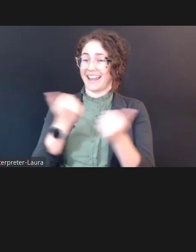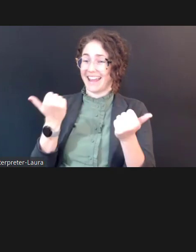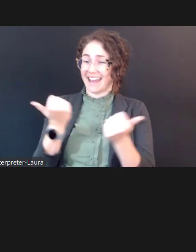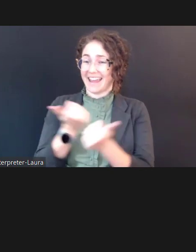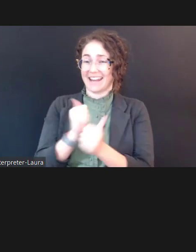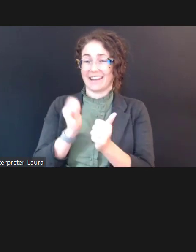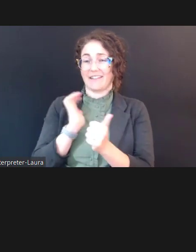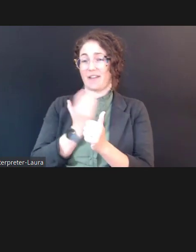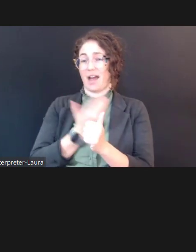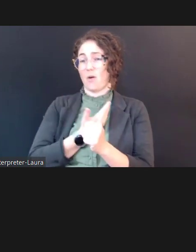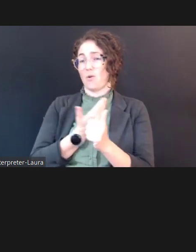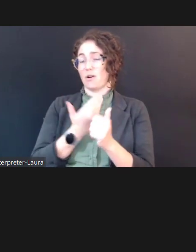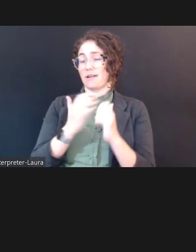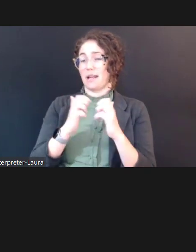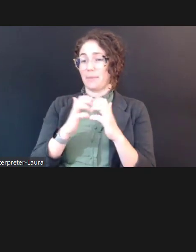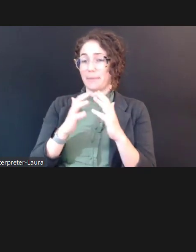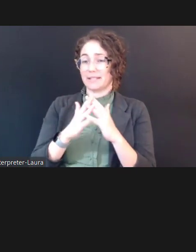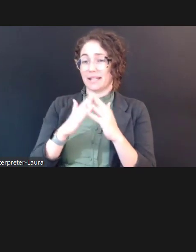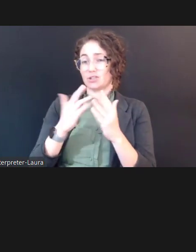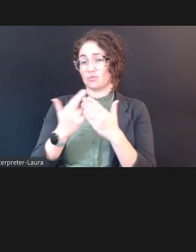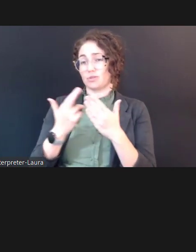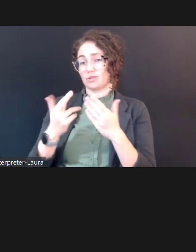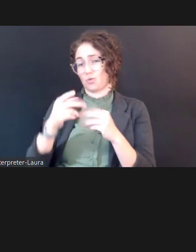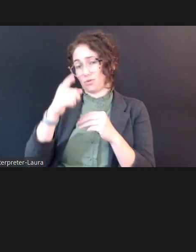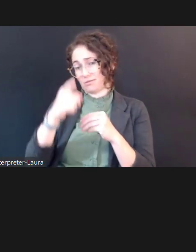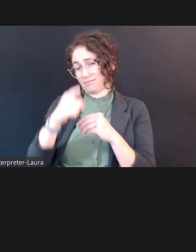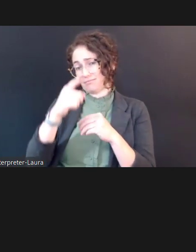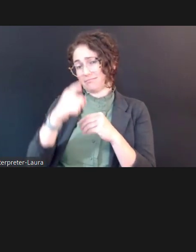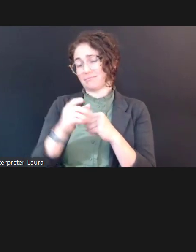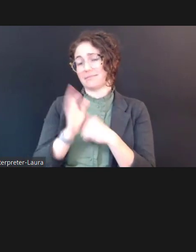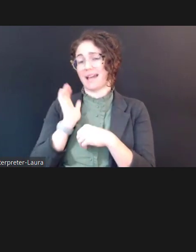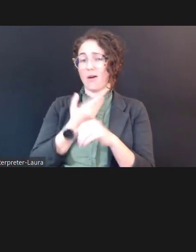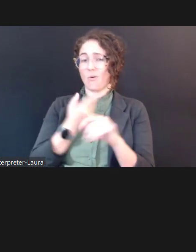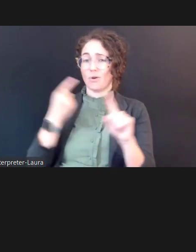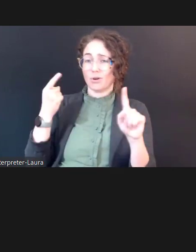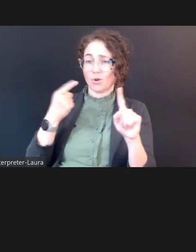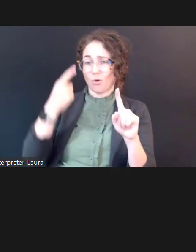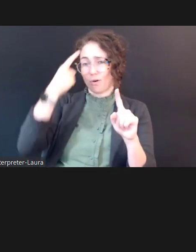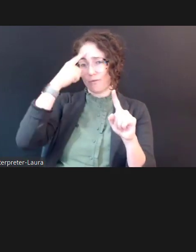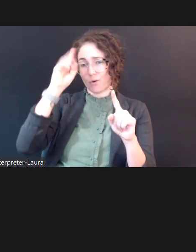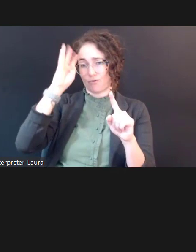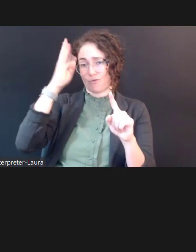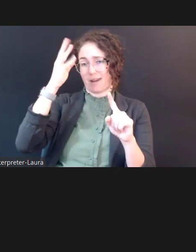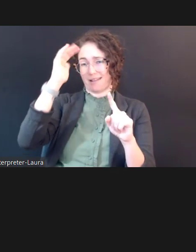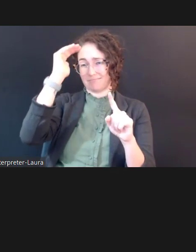Our goal in creating all of these resources over the years was